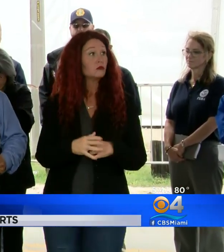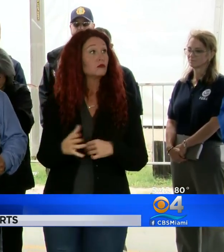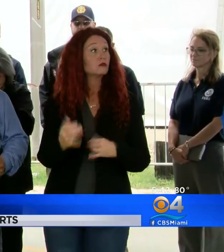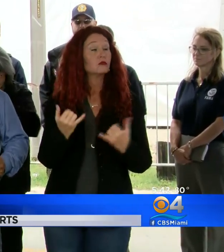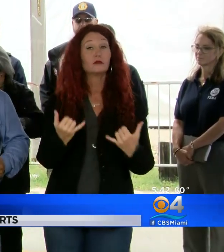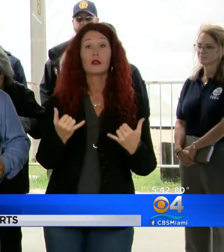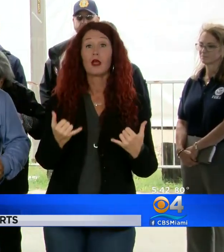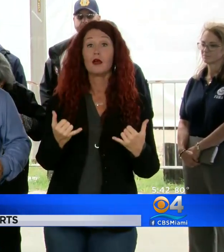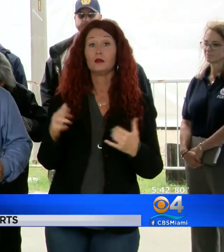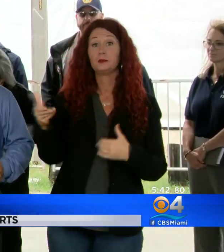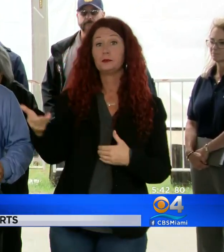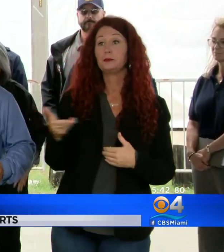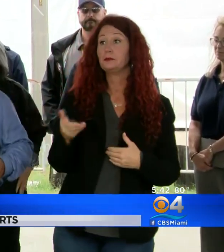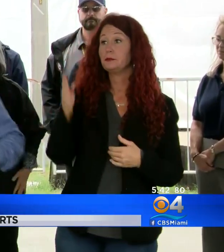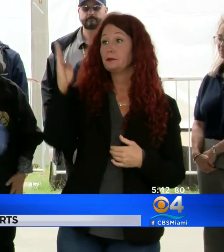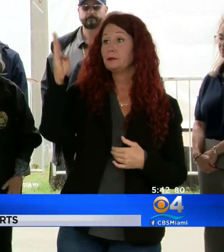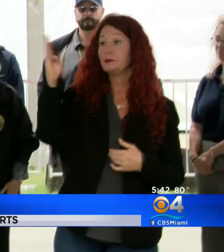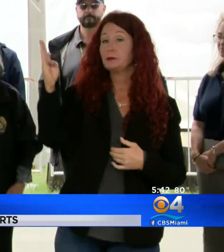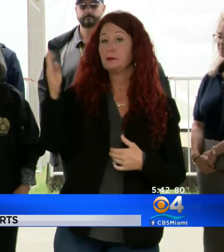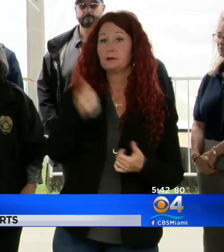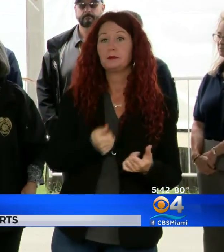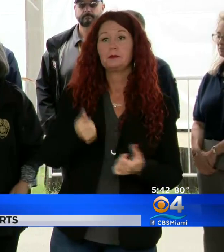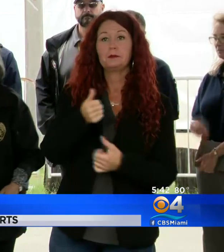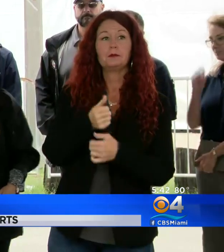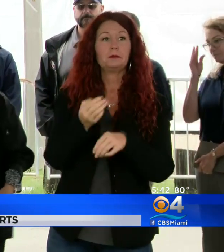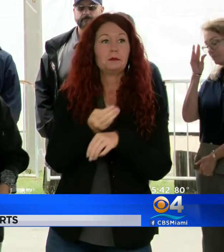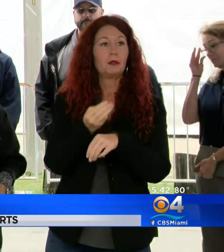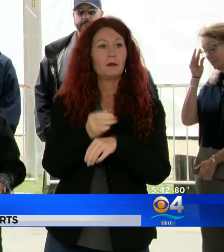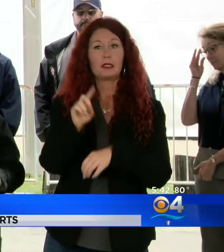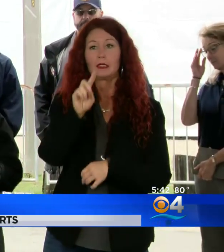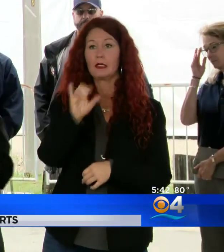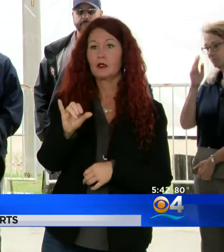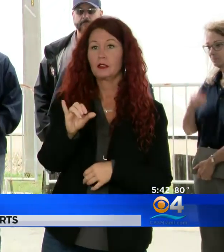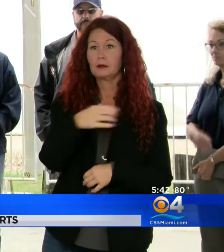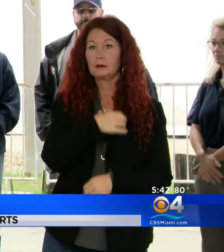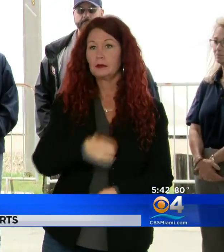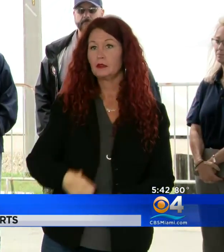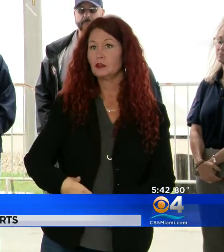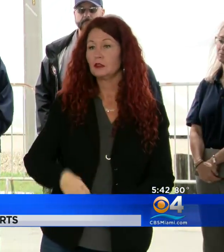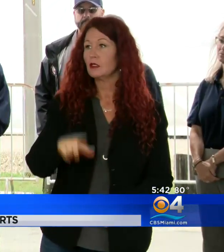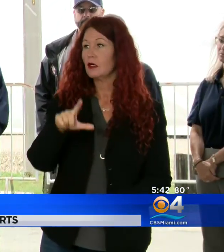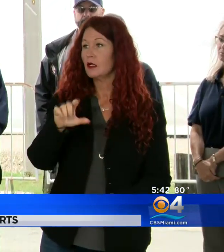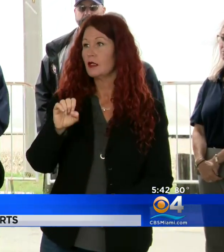DISCOVERED THERE IN THE RUBBLE IN SURFSIDE. WE DO SEE THE MAYOR THERE AND THE MAYOR OF SURFSIDE IS THERE AS WELL AND THE MIAMI-DADE FIRE